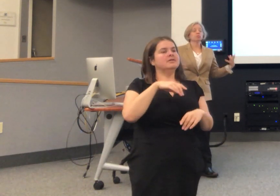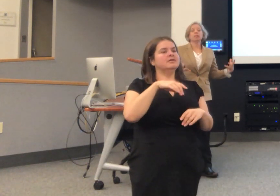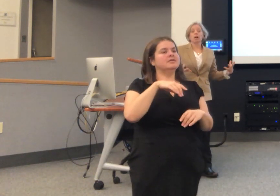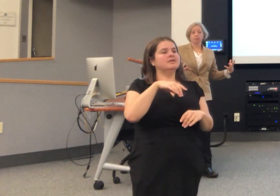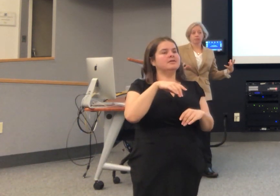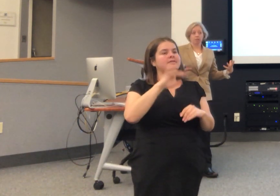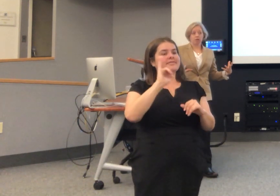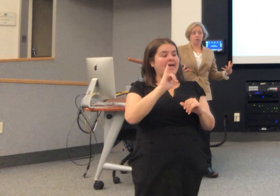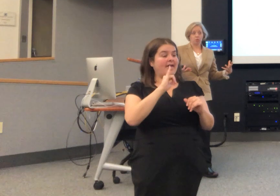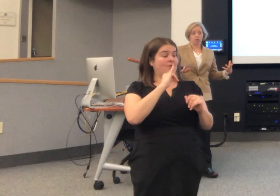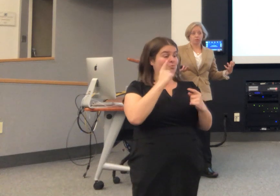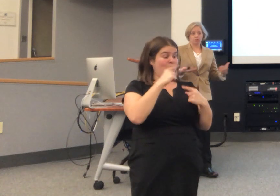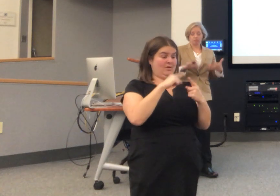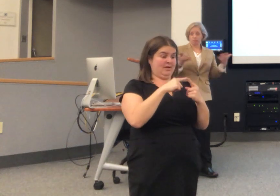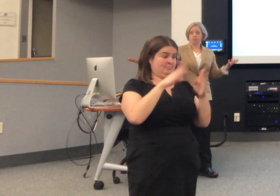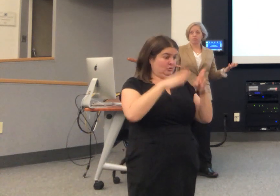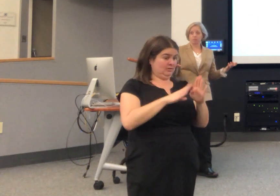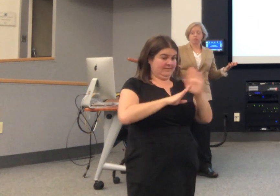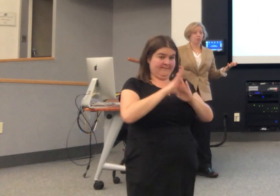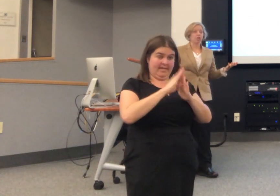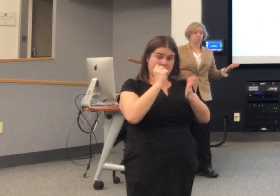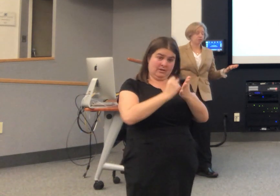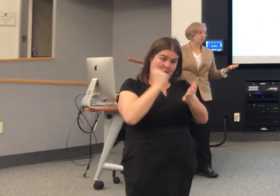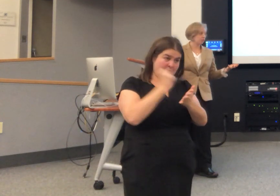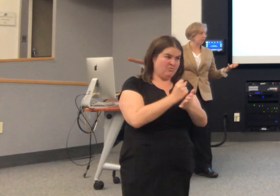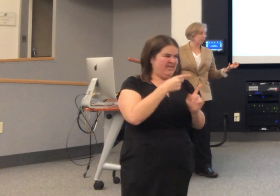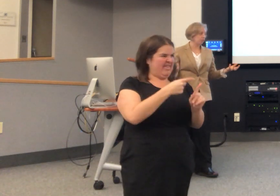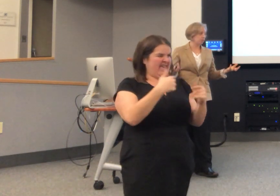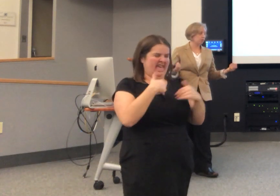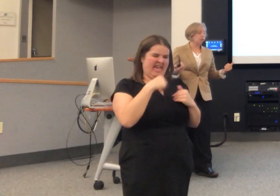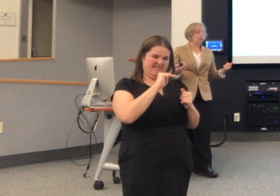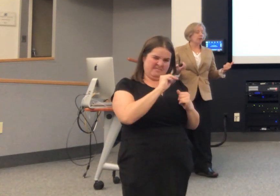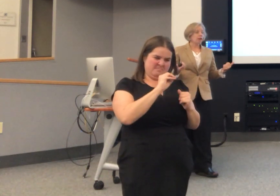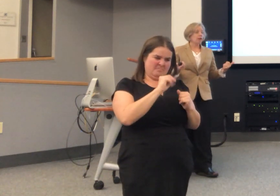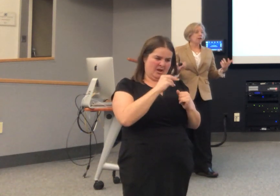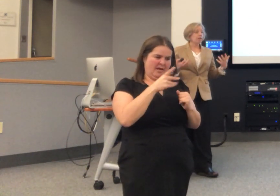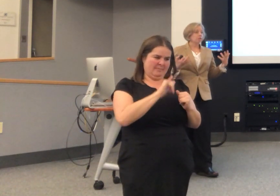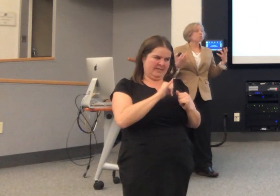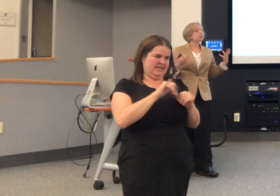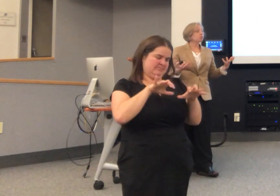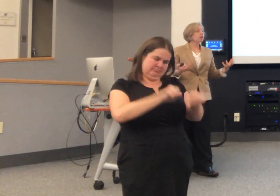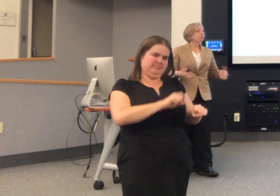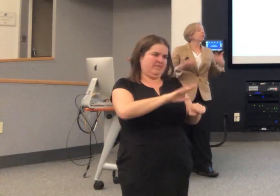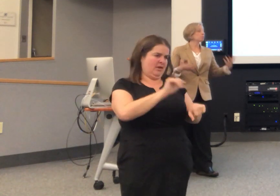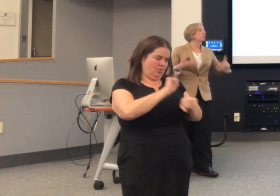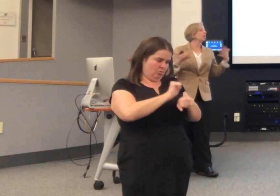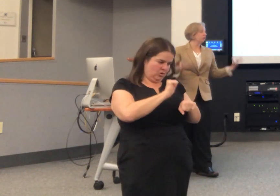an acknowledge on their works for their life plus 70 years. We do that because we wanna